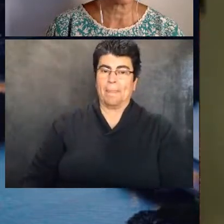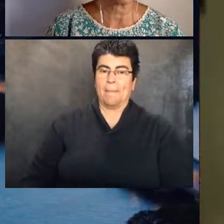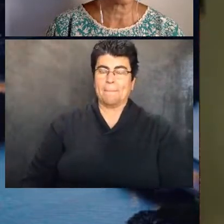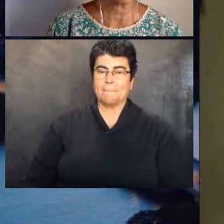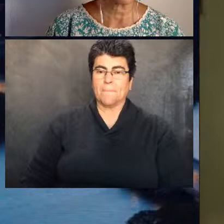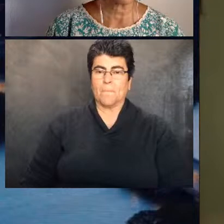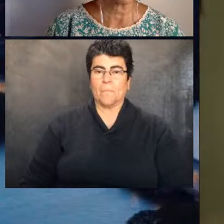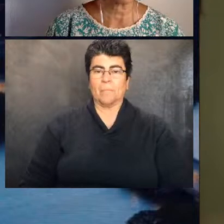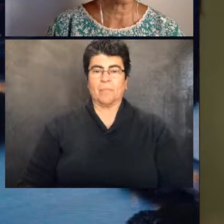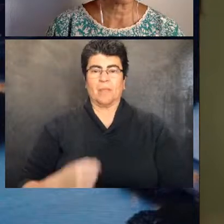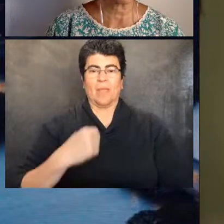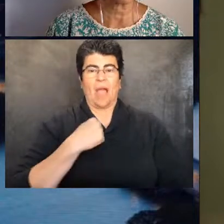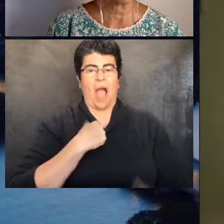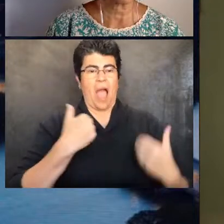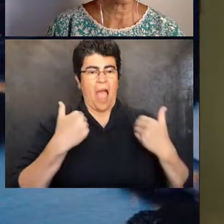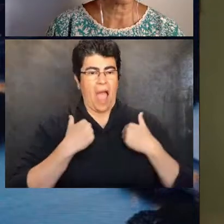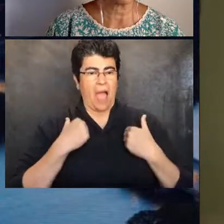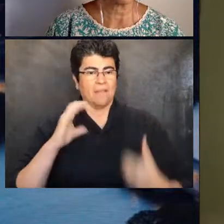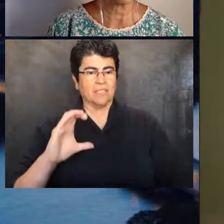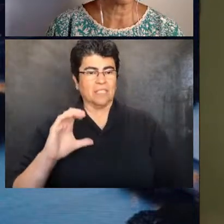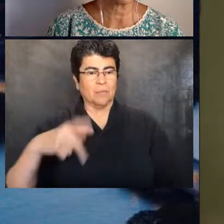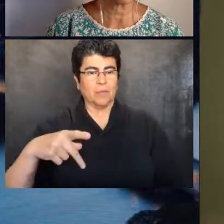I have cerebral palsy, you asshole.